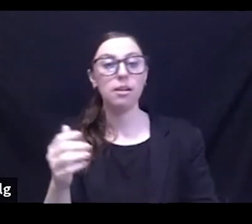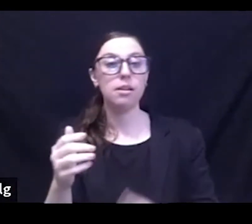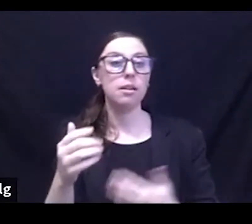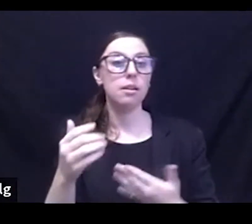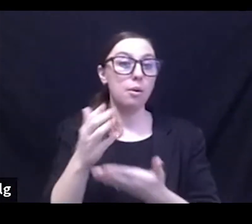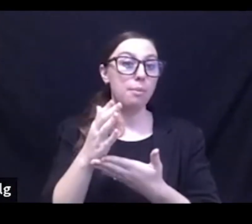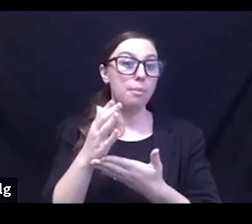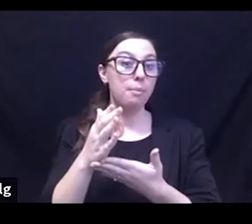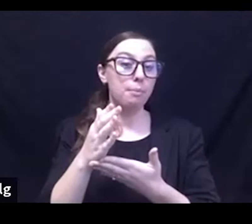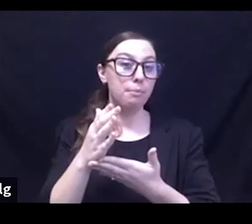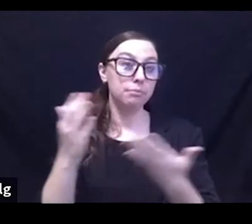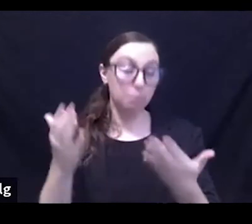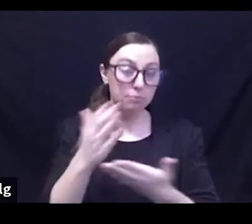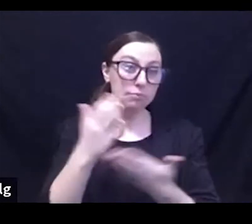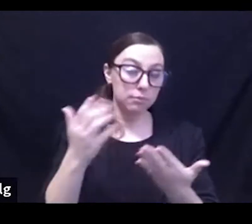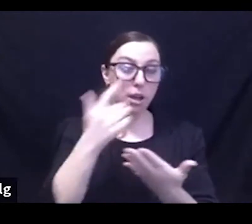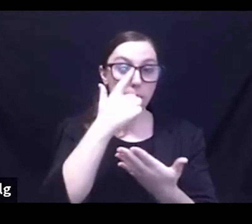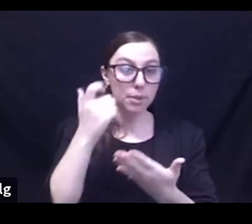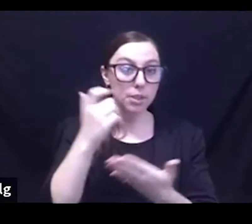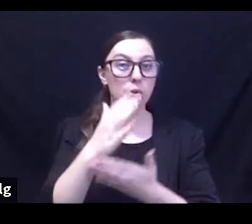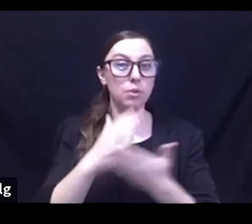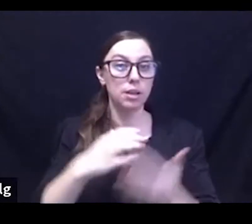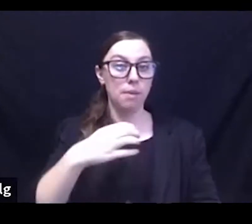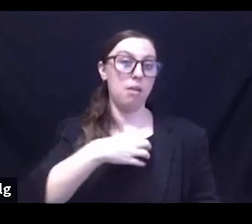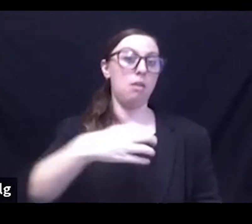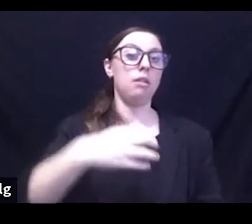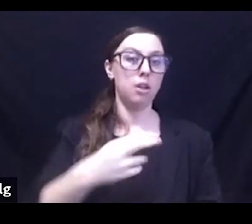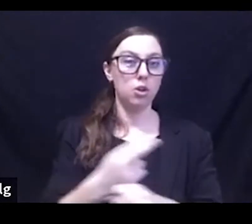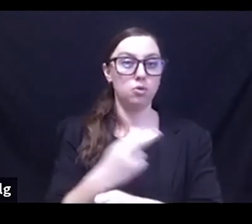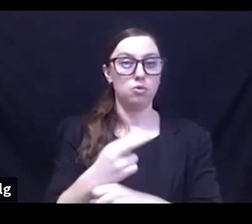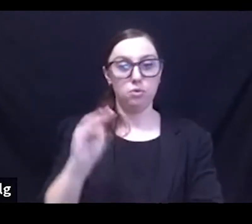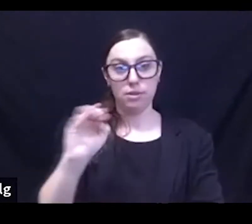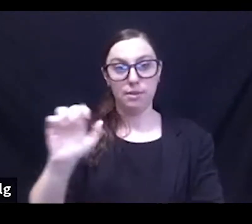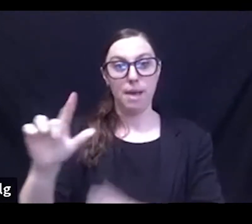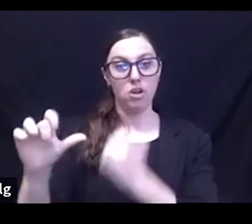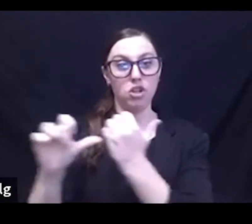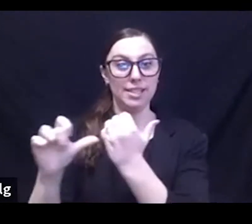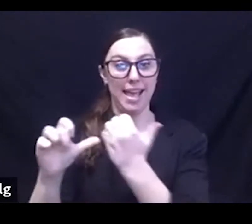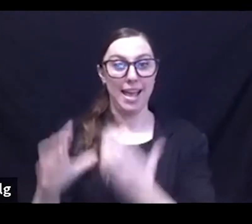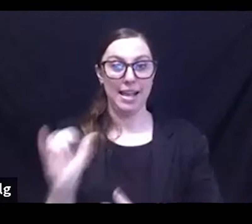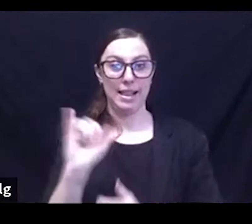In part, that occurred because there were objections to using Michael's aide as an interpreter, despite the